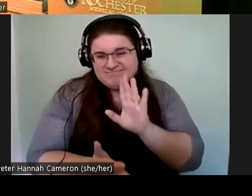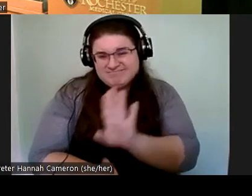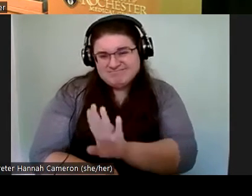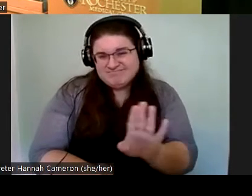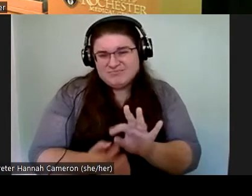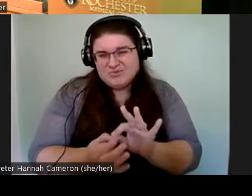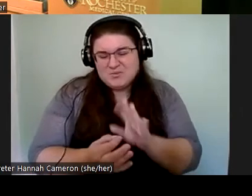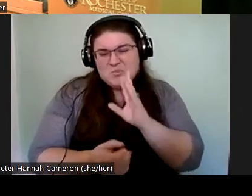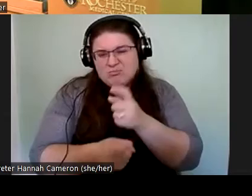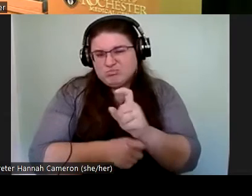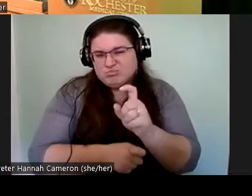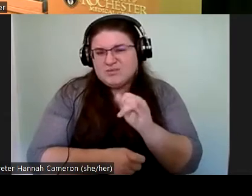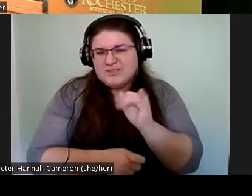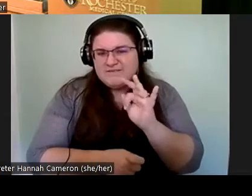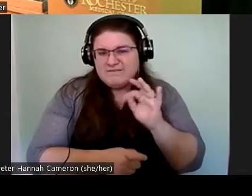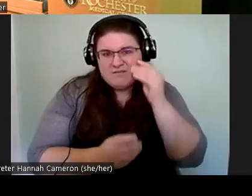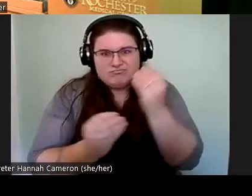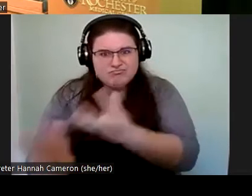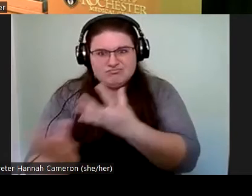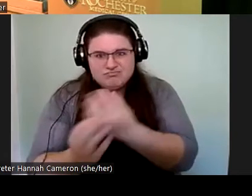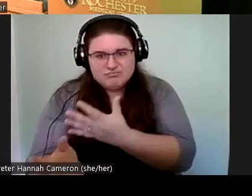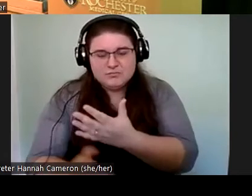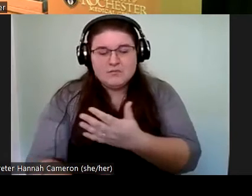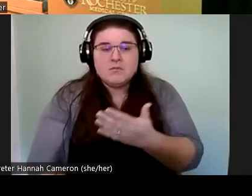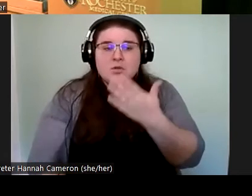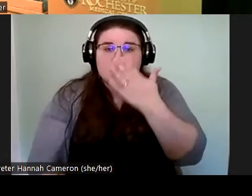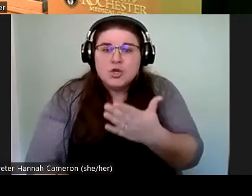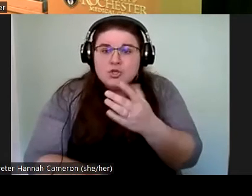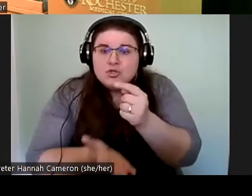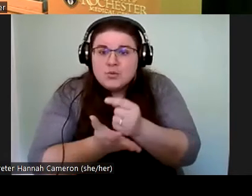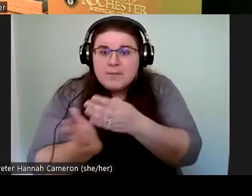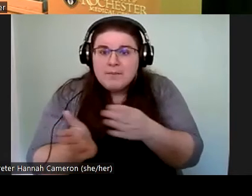you want to create a good treatment plan you need to know some of this information that families are